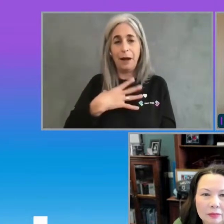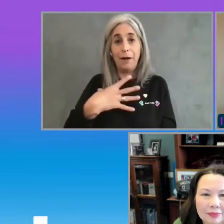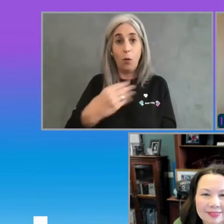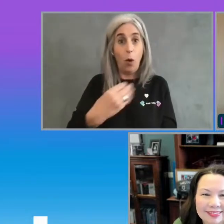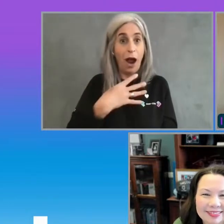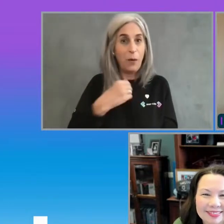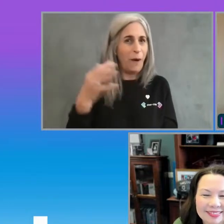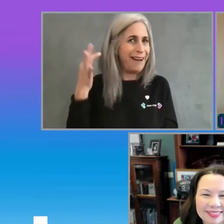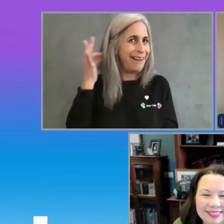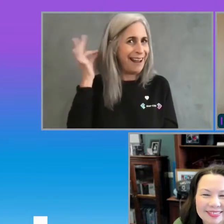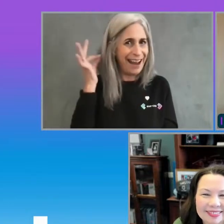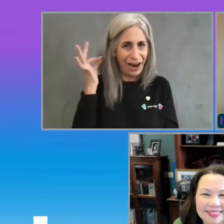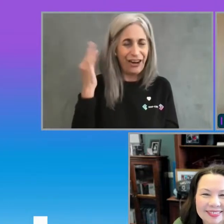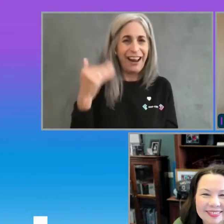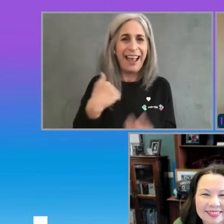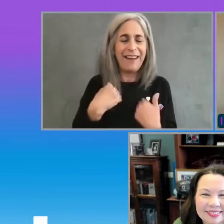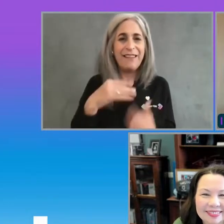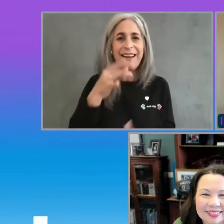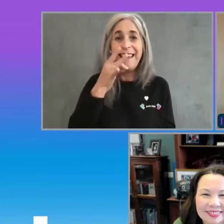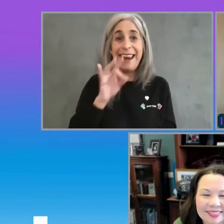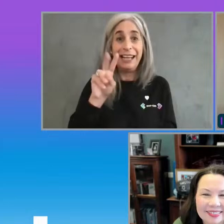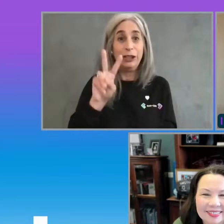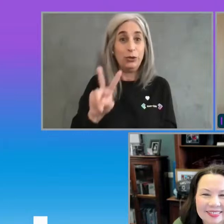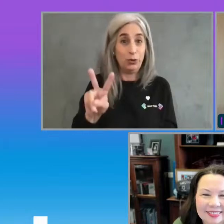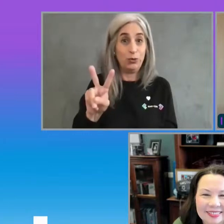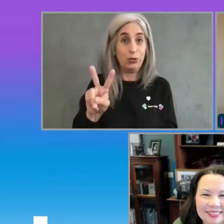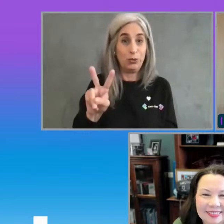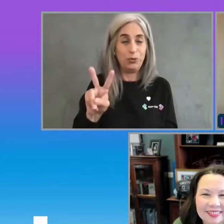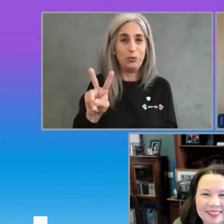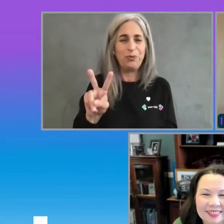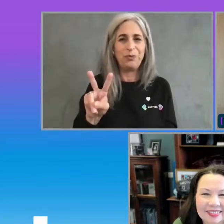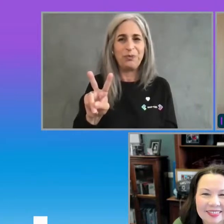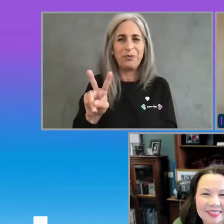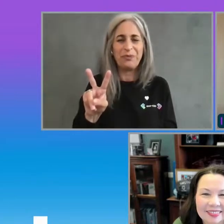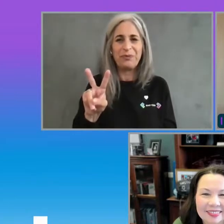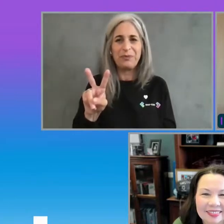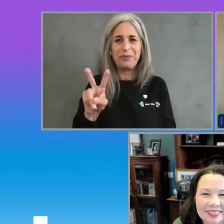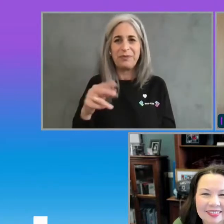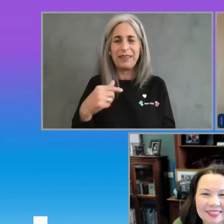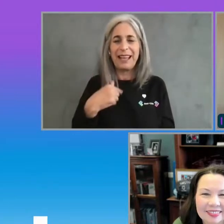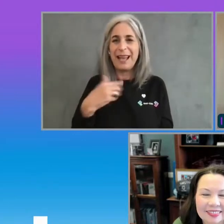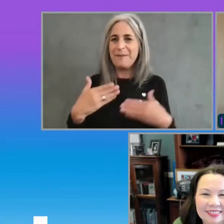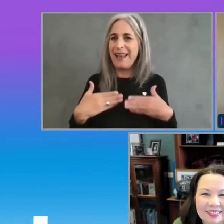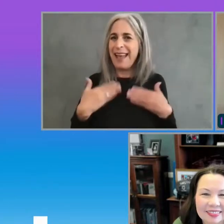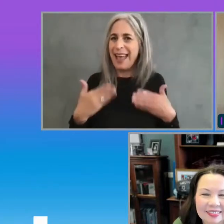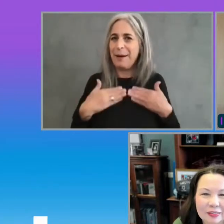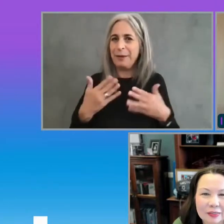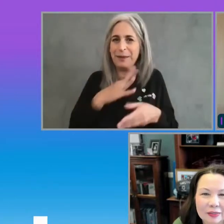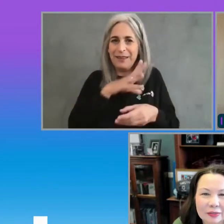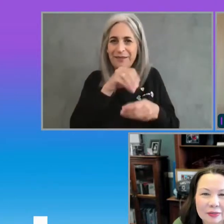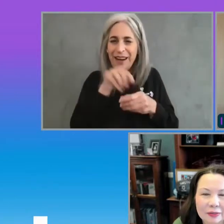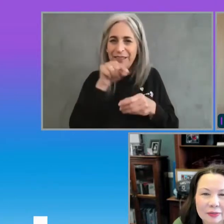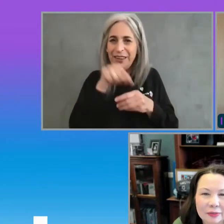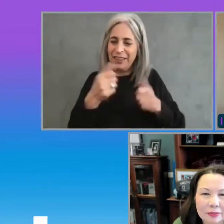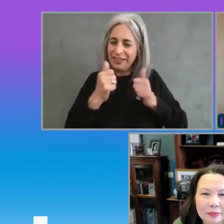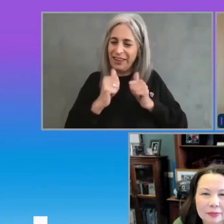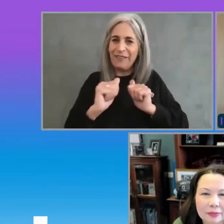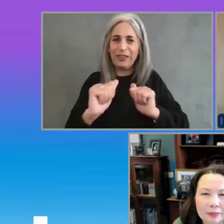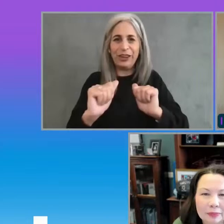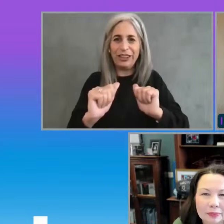hair. I'm 82 years old. And I'm